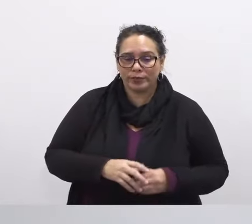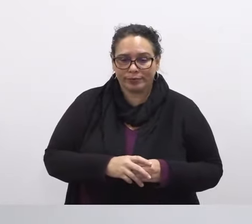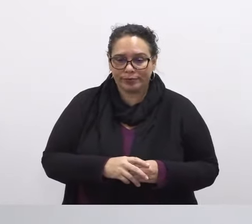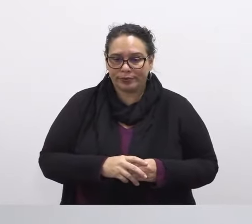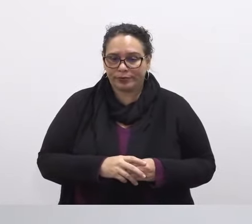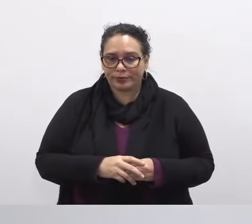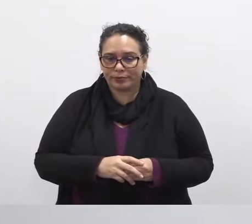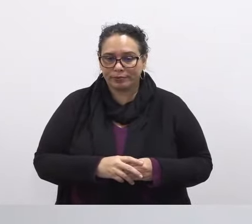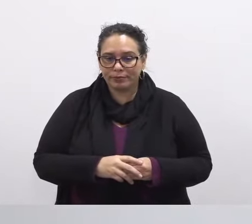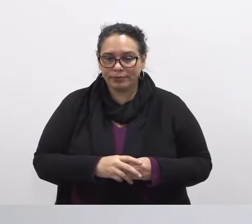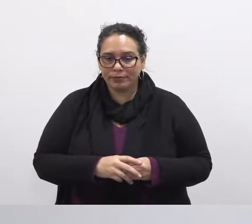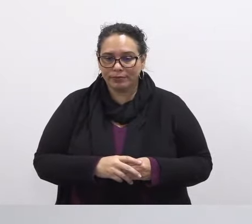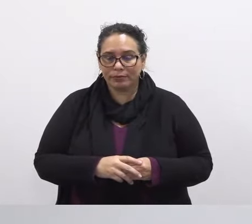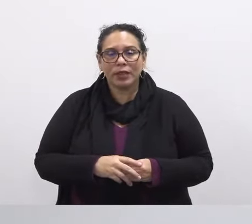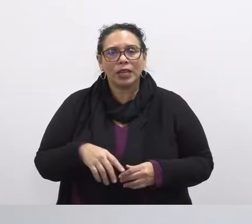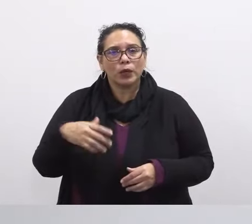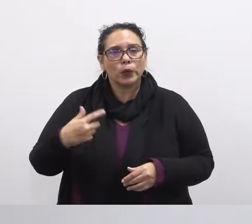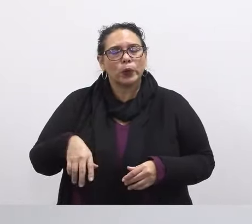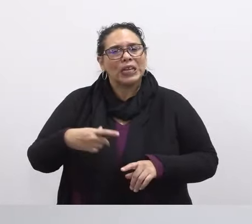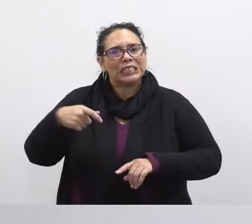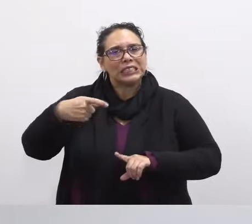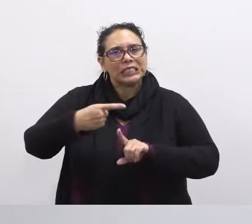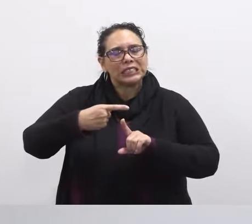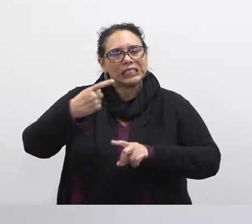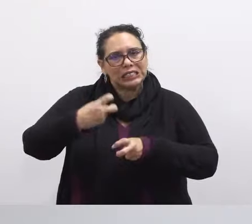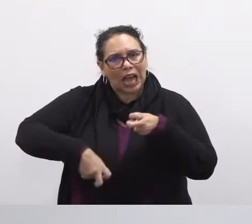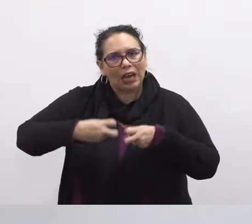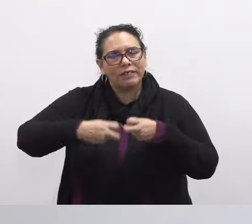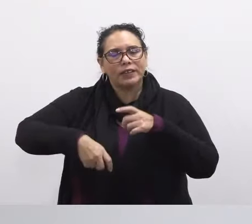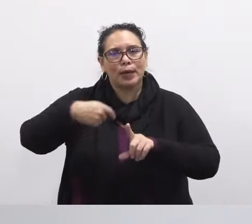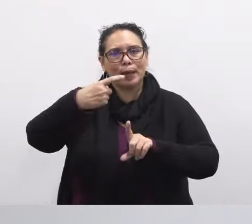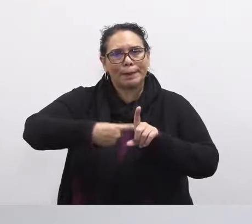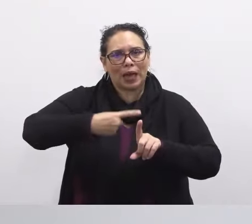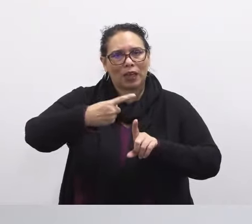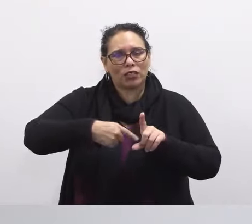So this was a tough month, (clears throat) excuse me, for Long Beach Unified.